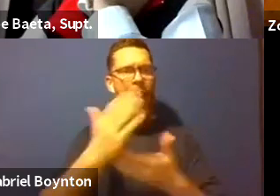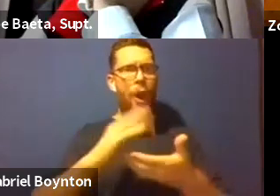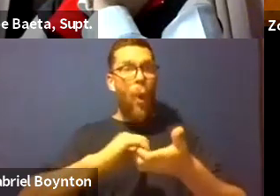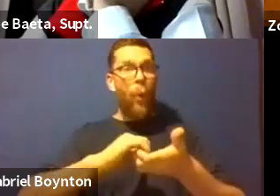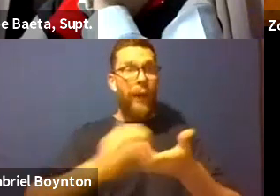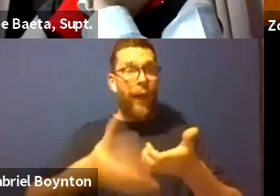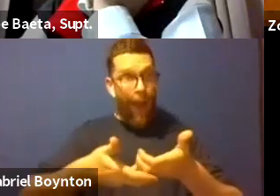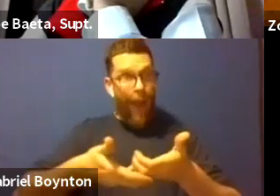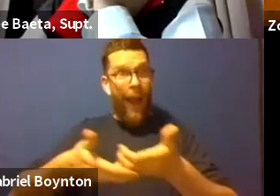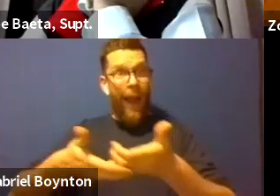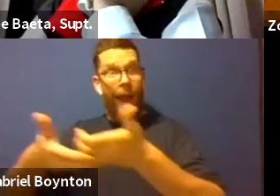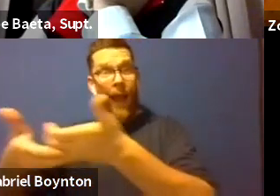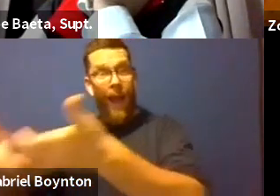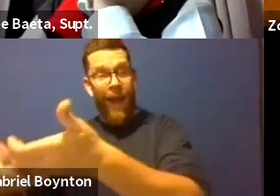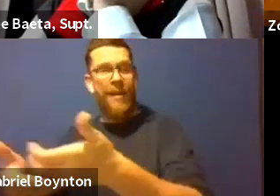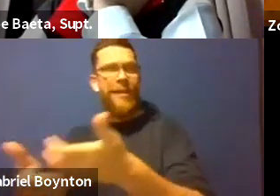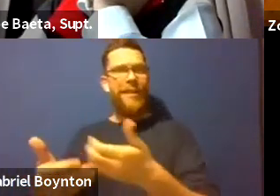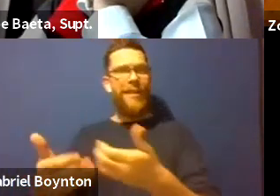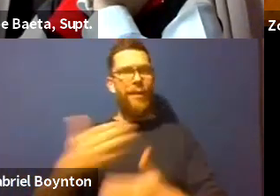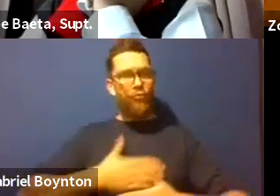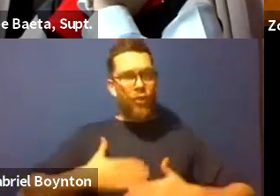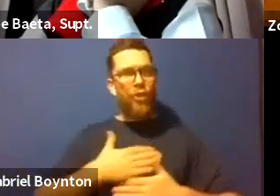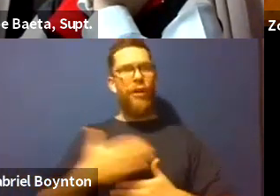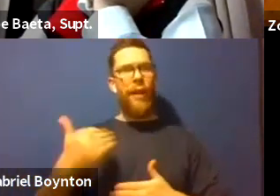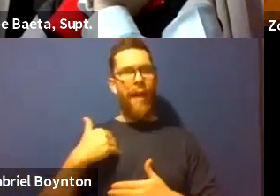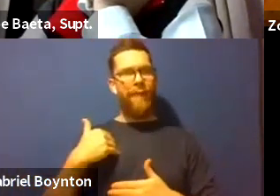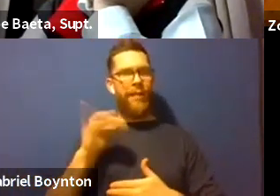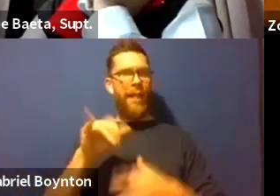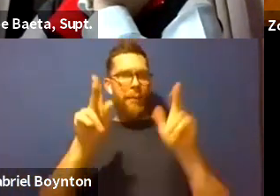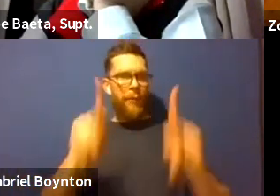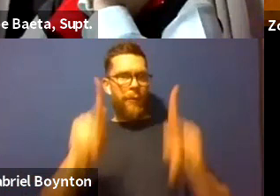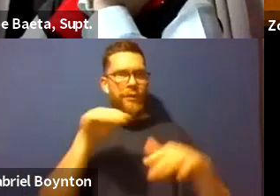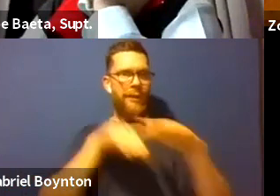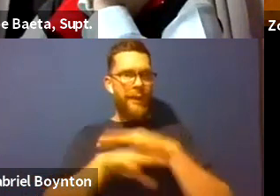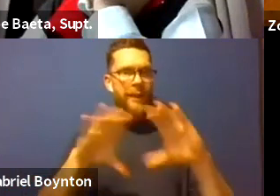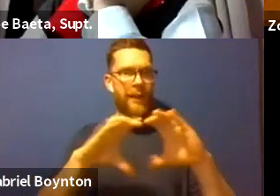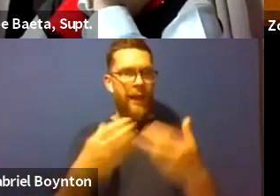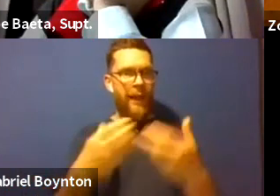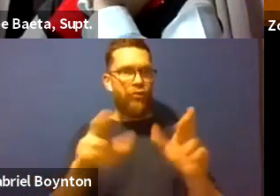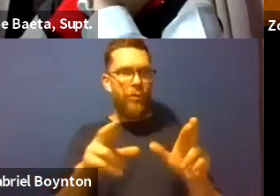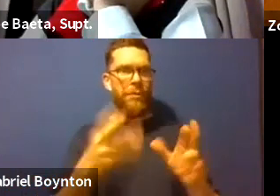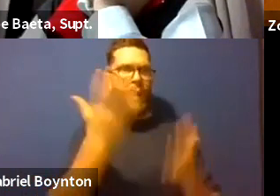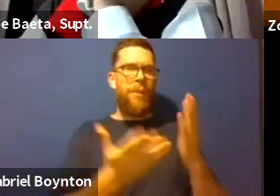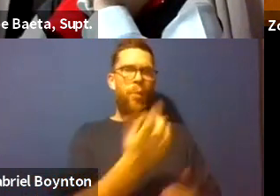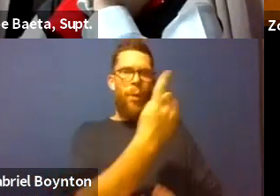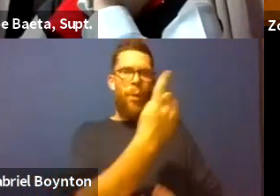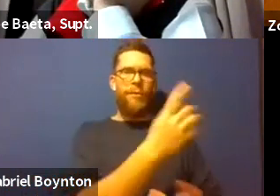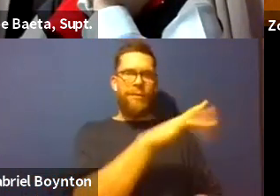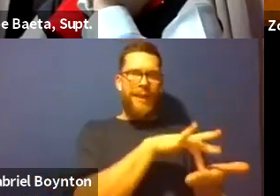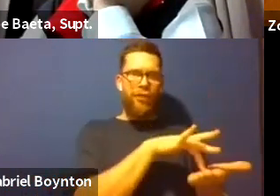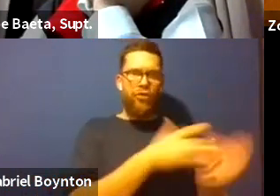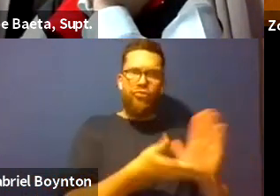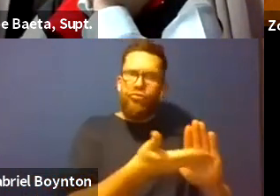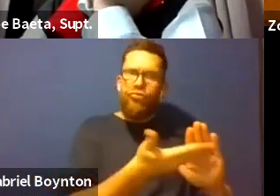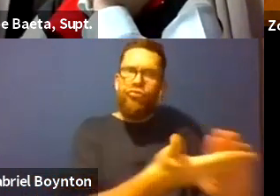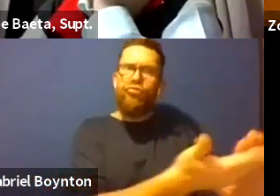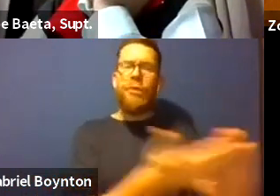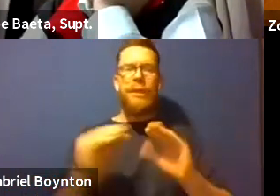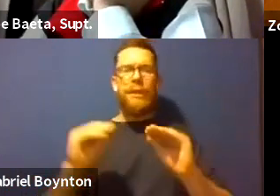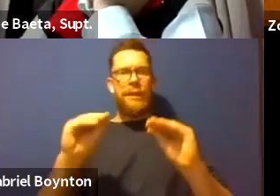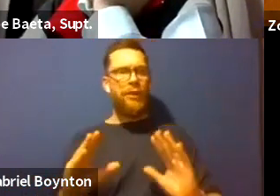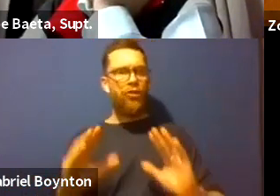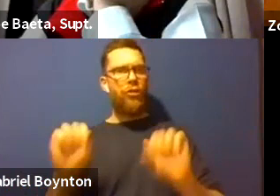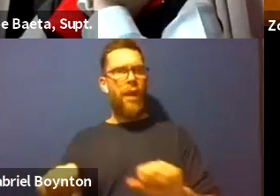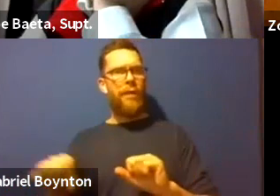Karen Winsper: Person in the classroom. And even if it's just you know to run a center while they're doing something else. So I feel like the access to devices is going to